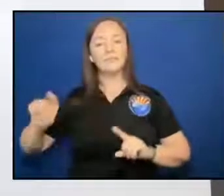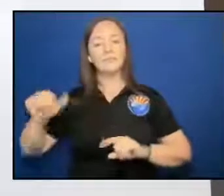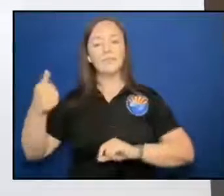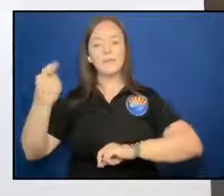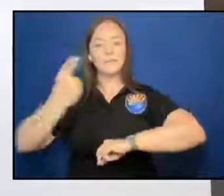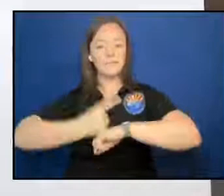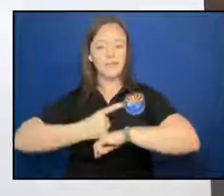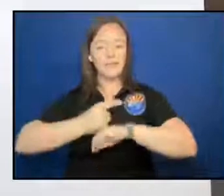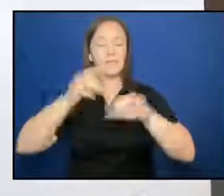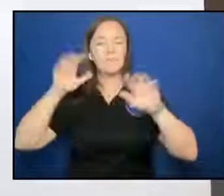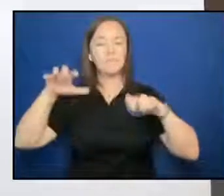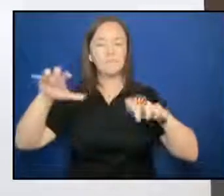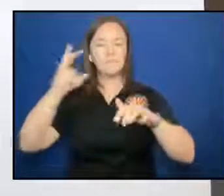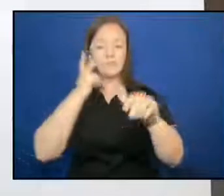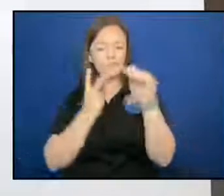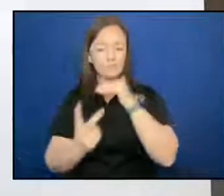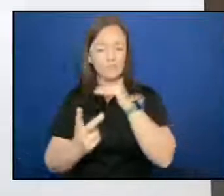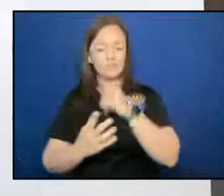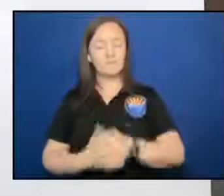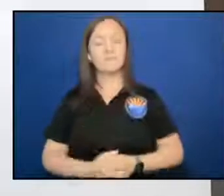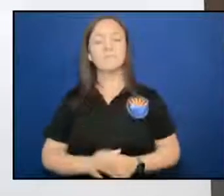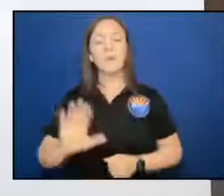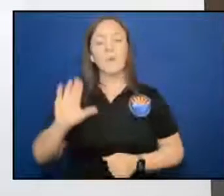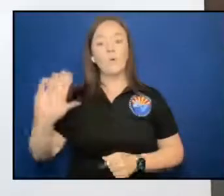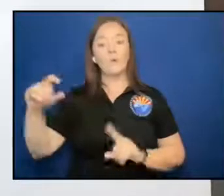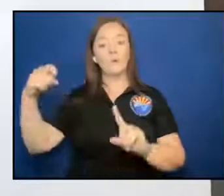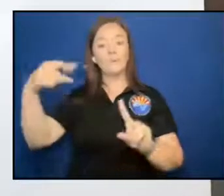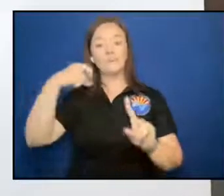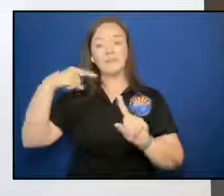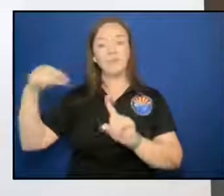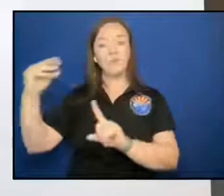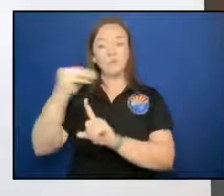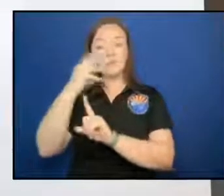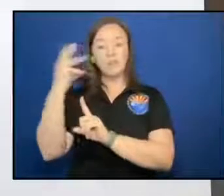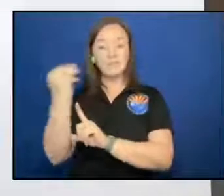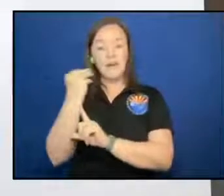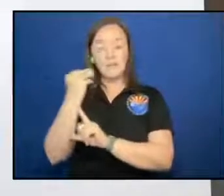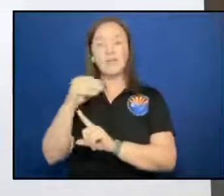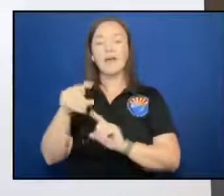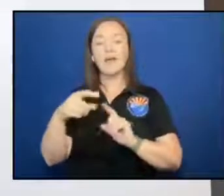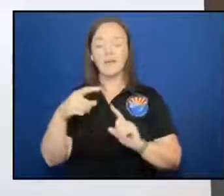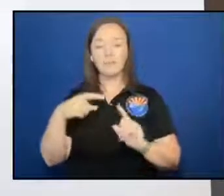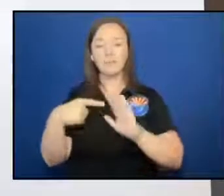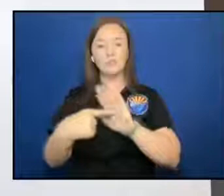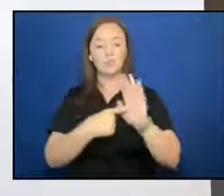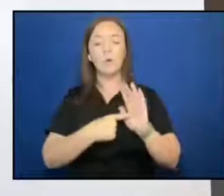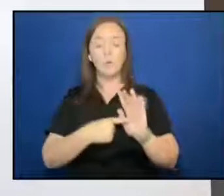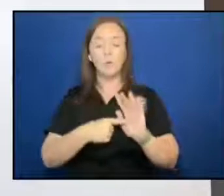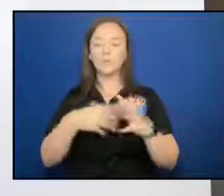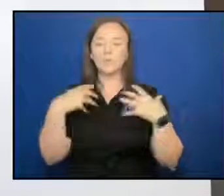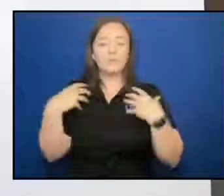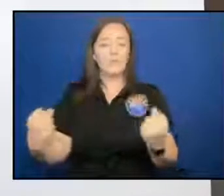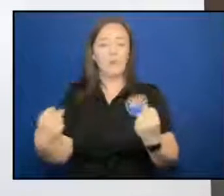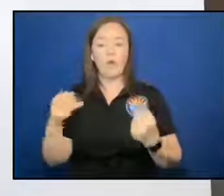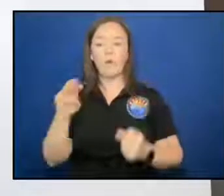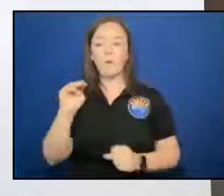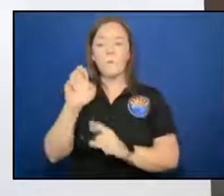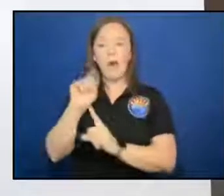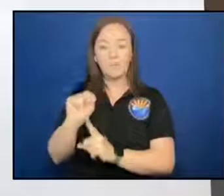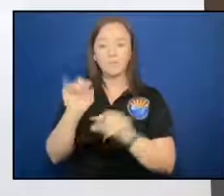THINKING WHEN IT COMES TO HOW MUCH RAIN WE ARE LOOKING AT. SO WE ARE LOOKING AT BASICALLY 6:00 AM TOMORROW TO MIDNIGHT TOMORROW NIGHT. THE DARKER,